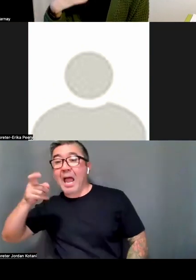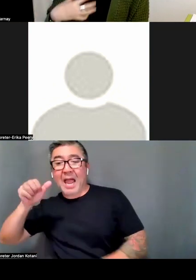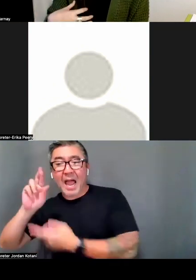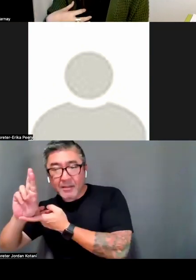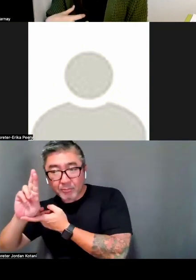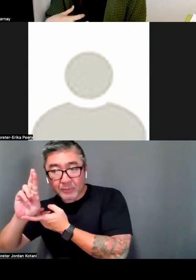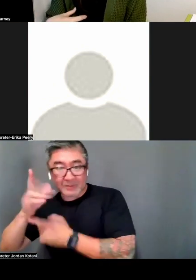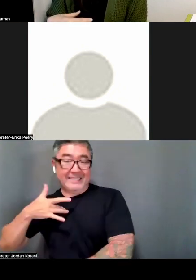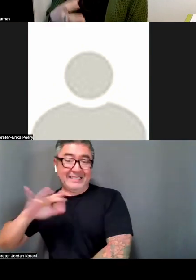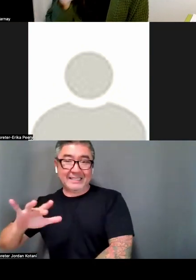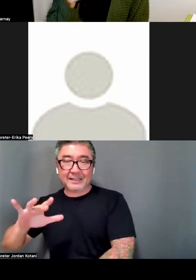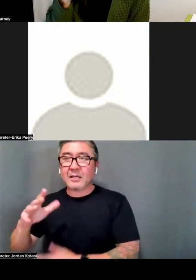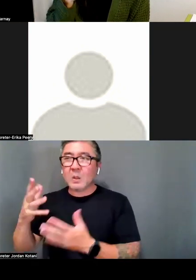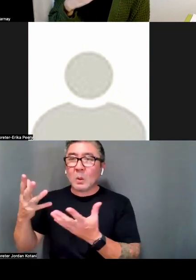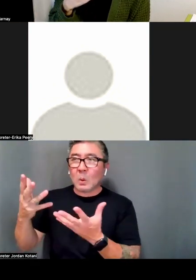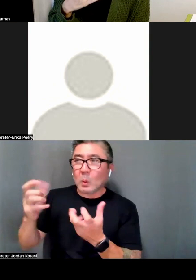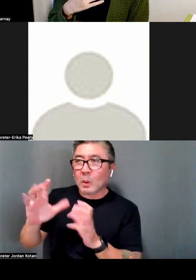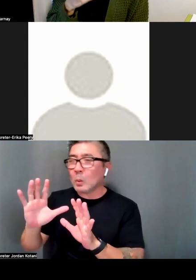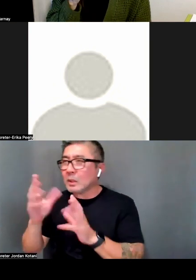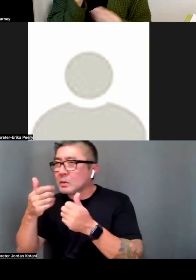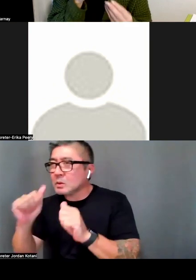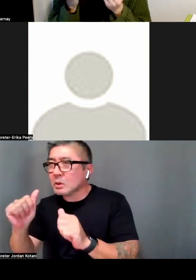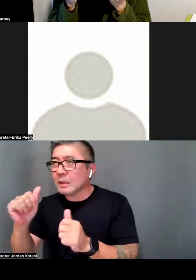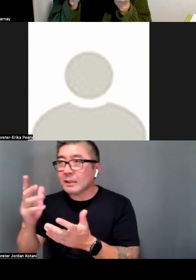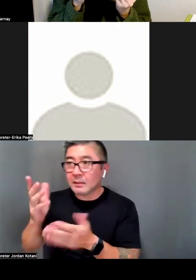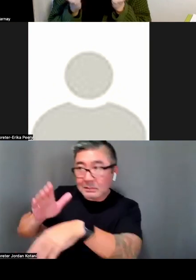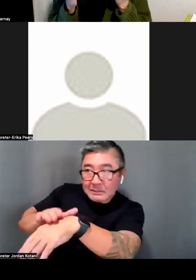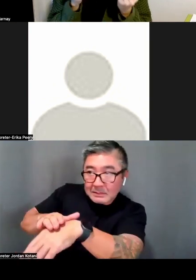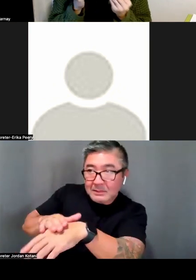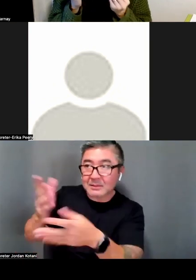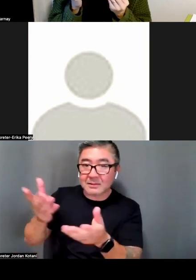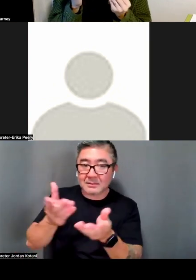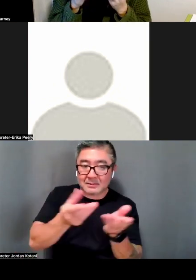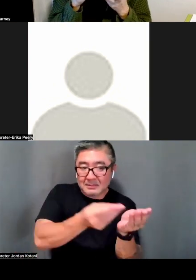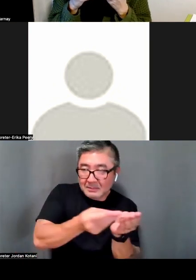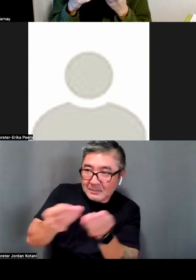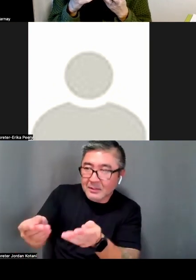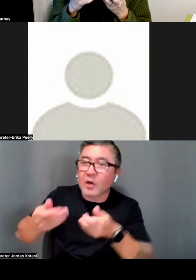desensitize them. Let them know what's coming and have structured time for exploring things with our